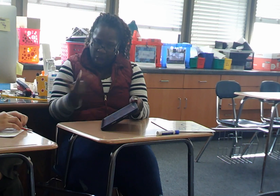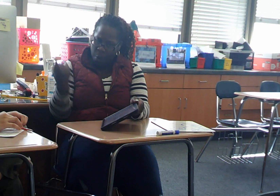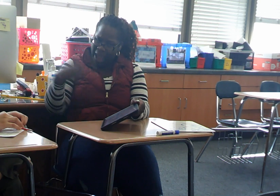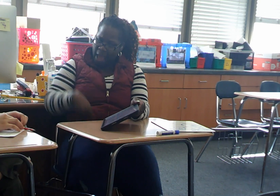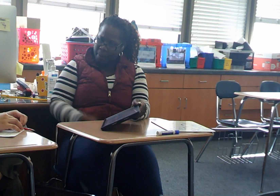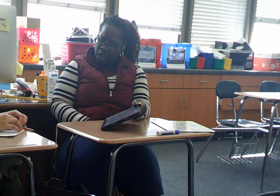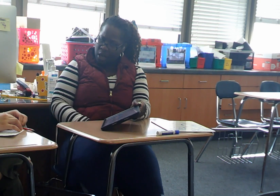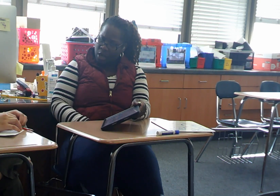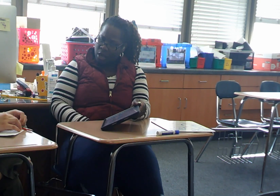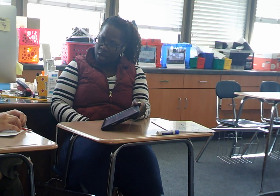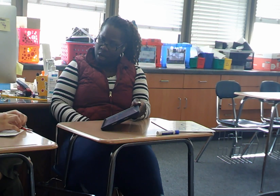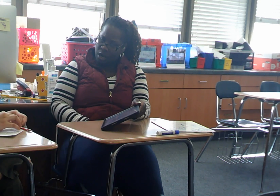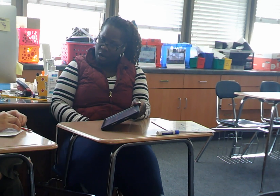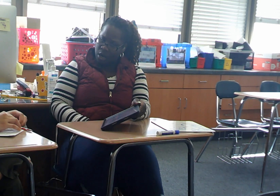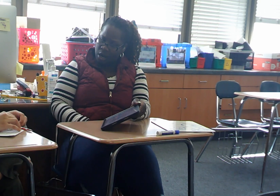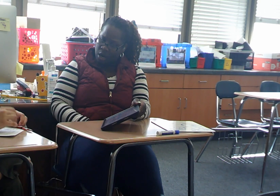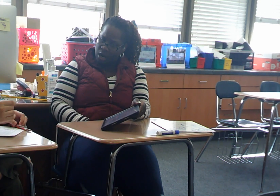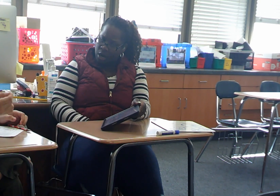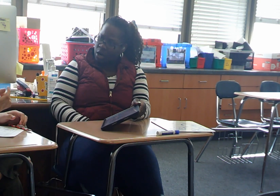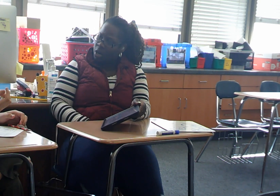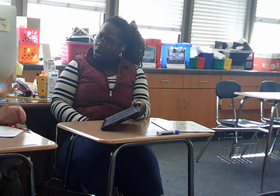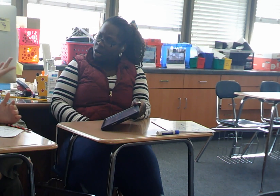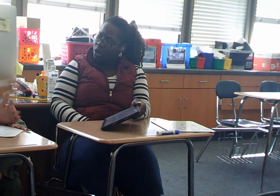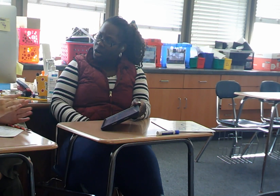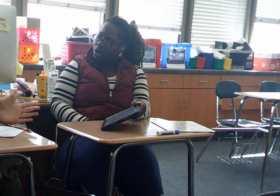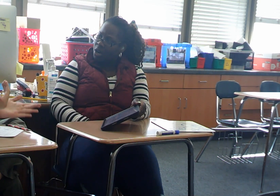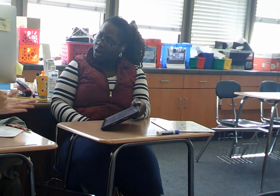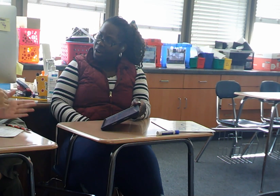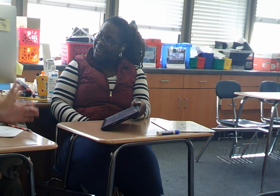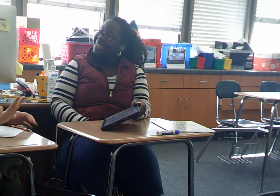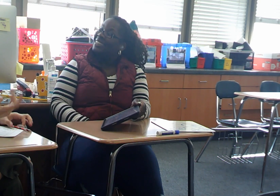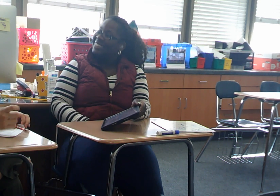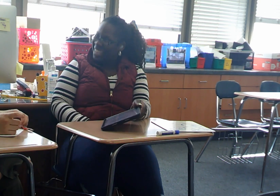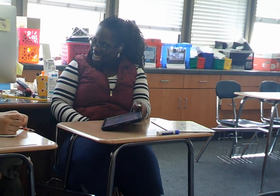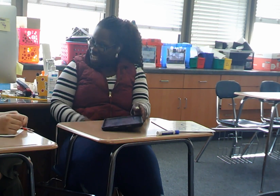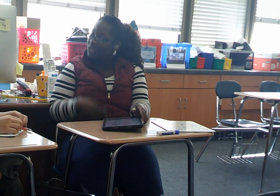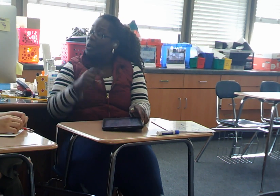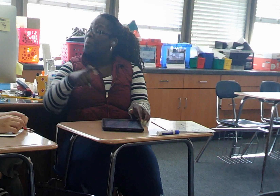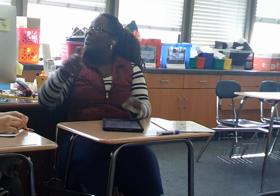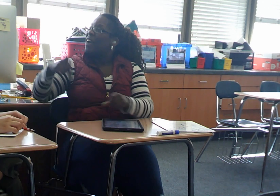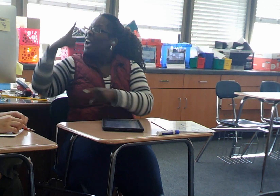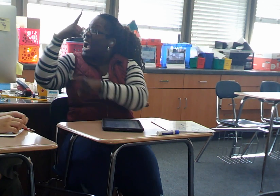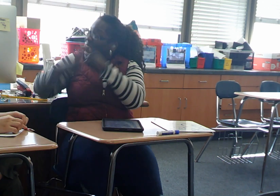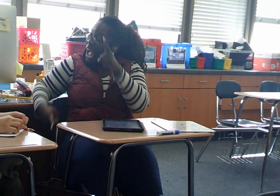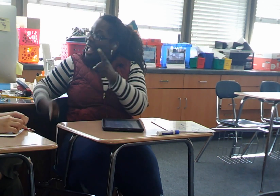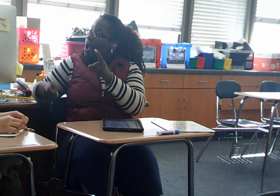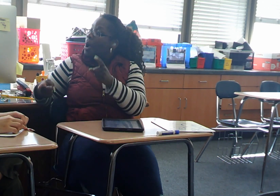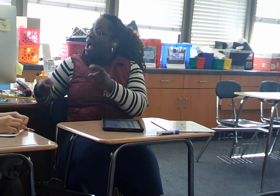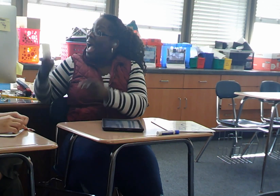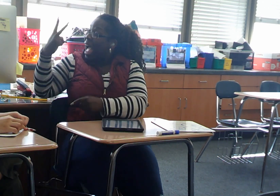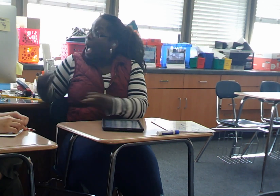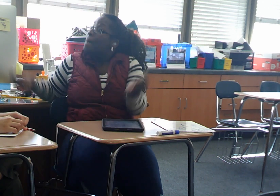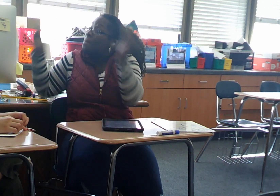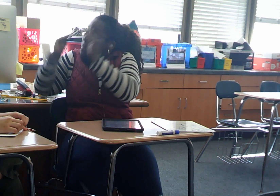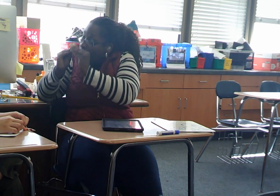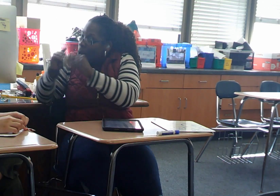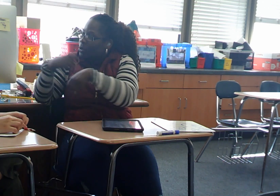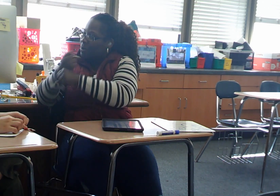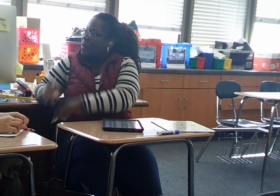What's happening? It's having again? Yes. It needs to have to have more